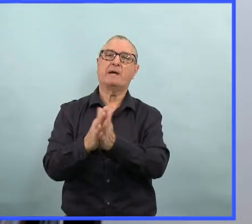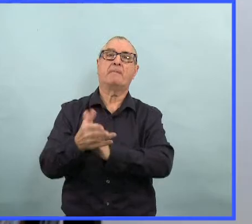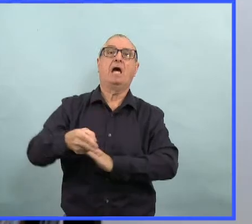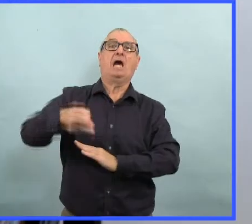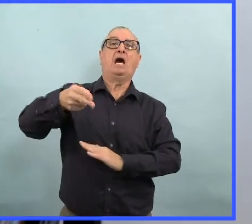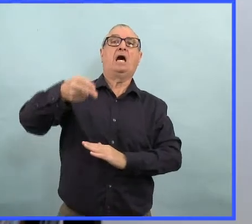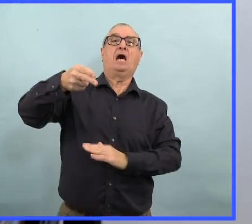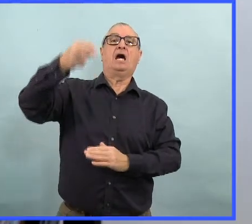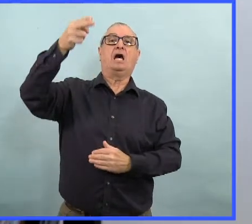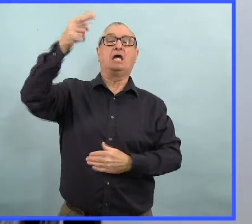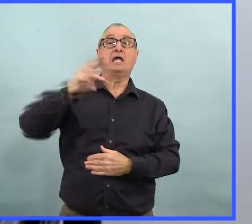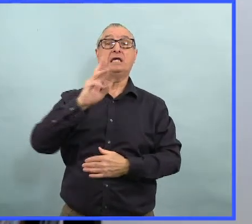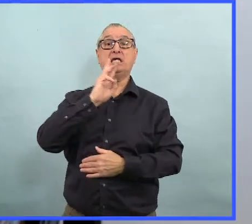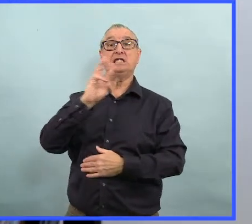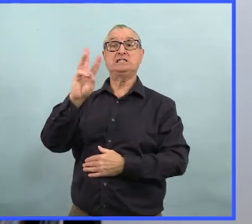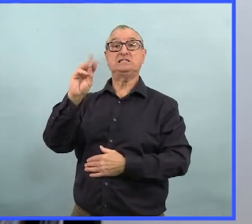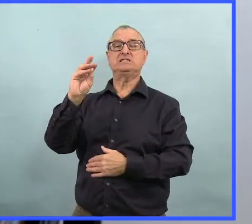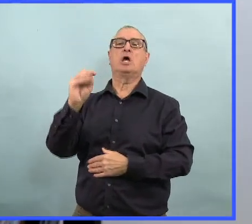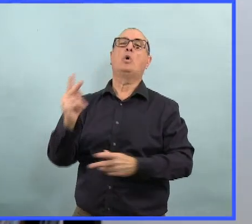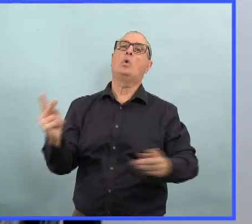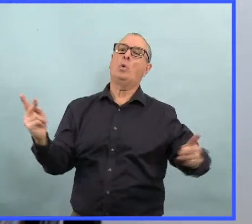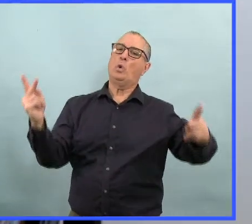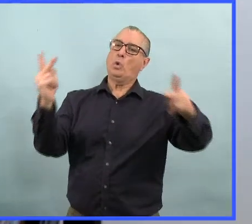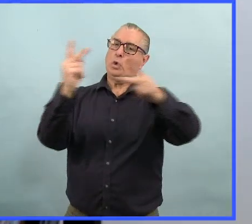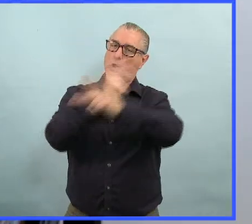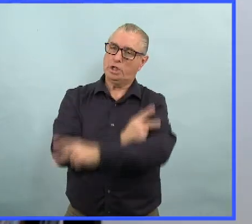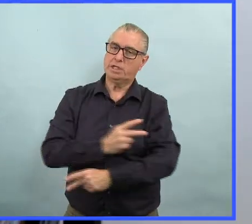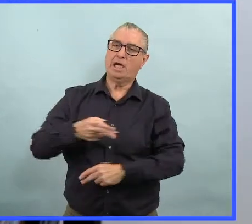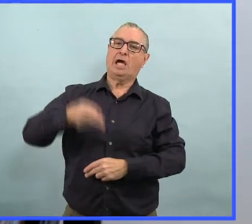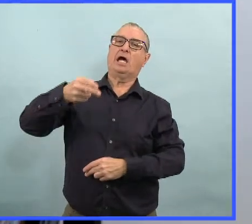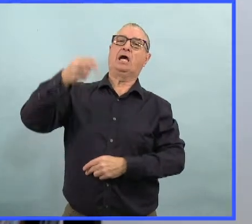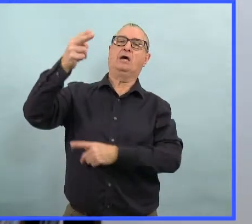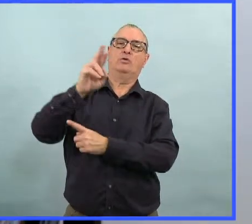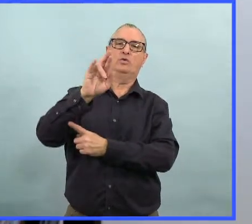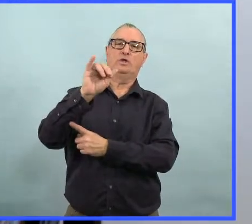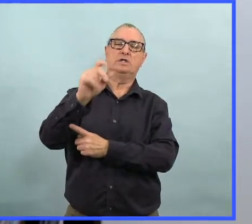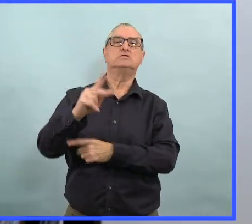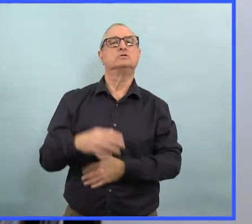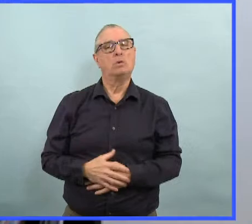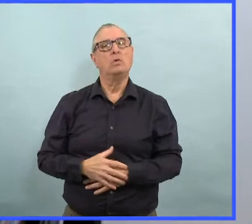so please if you are over the age of 50 get your booster as soon as you're eligible